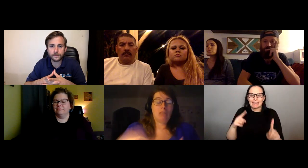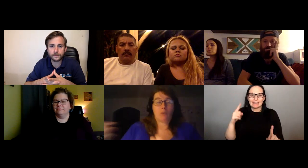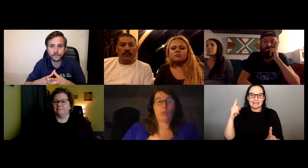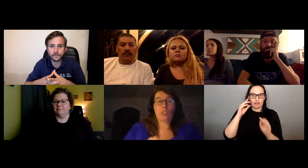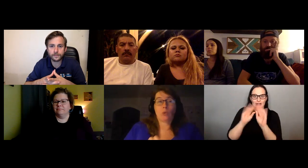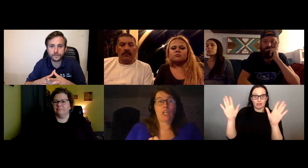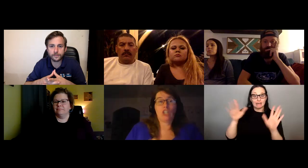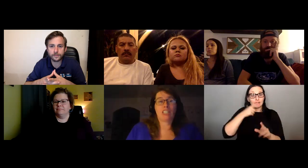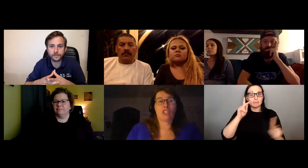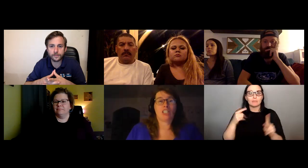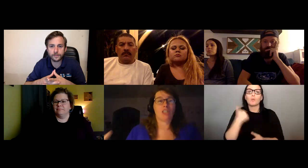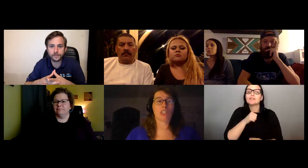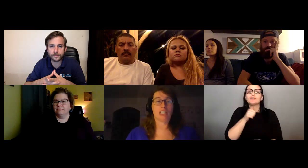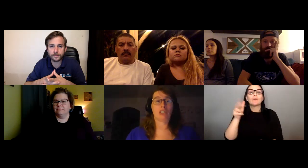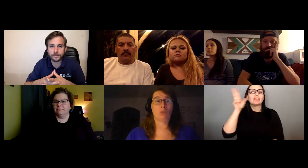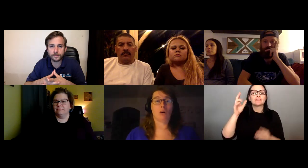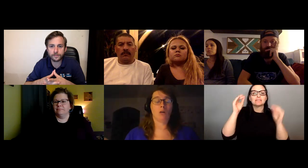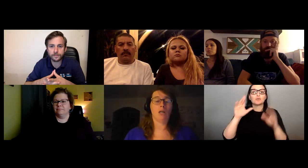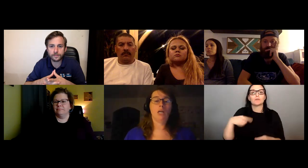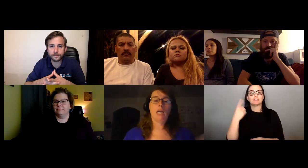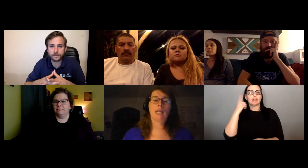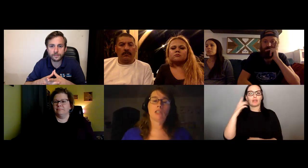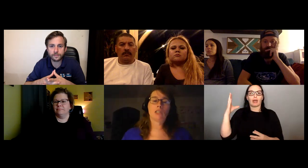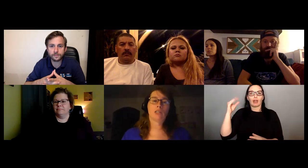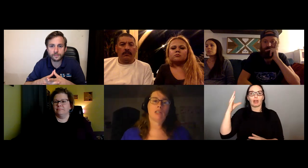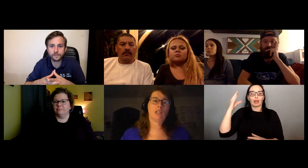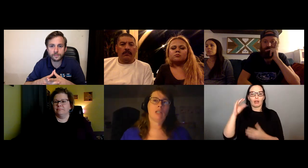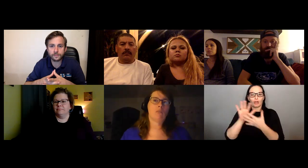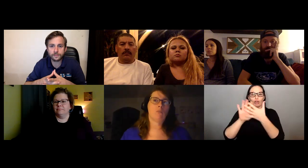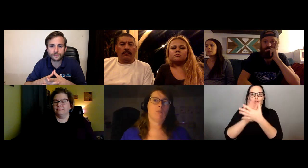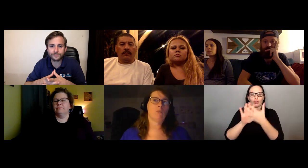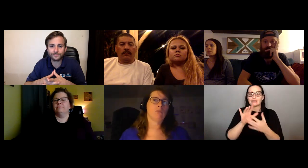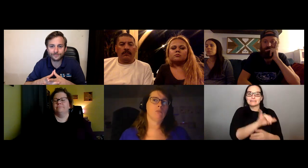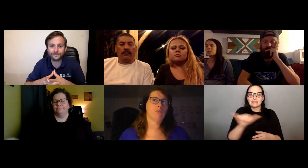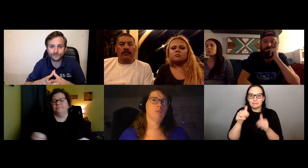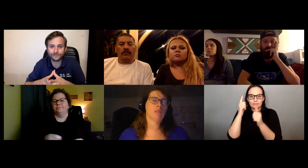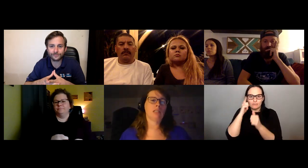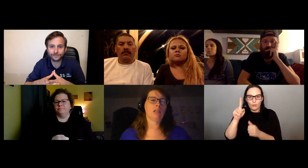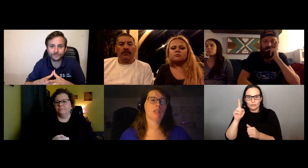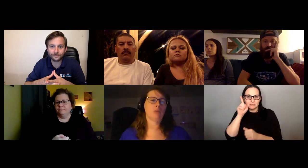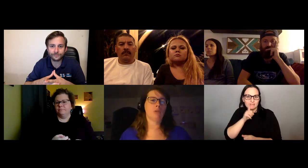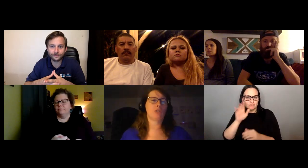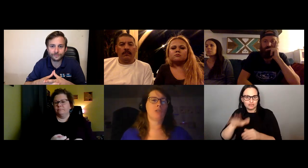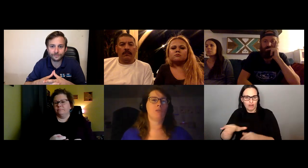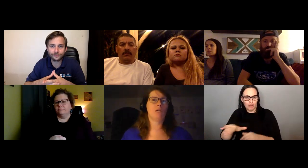we don't hear the teacher either we're just hearing the wa and that's all that they're hearing well